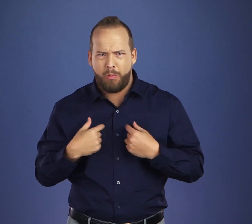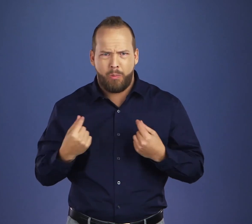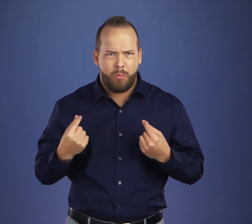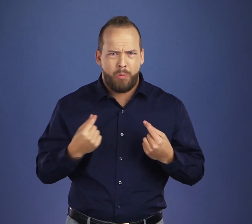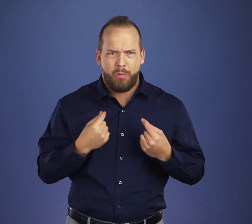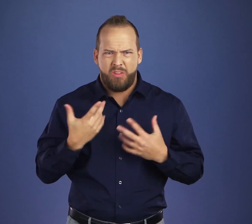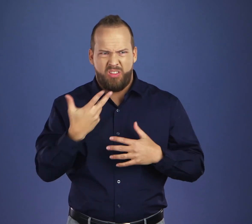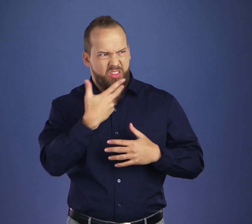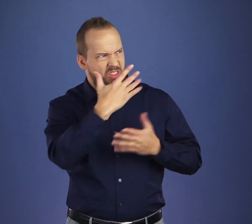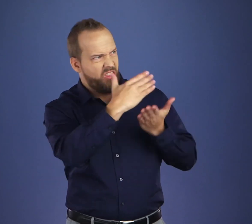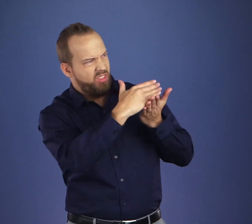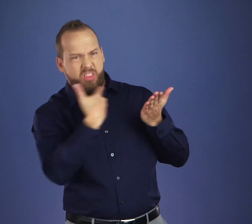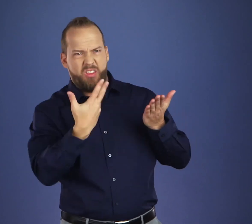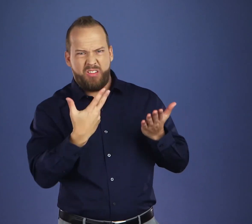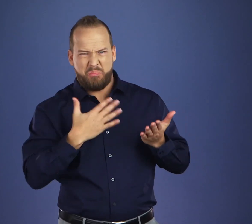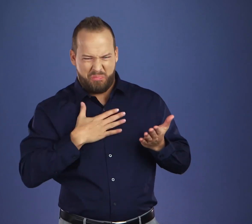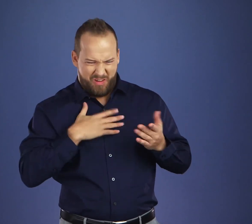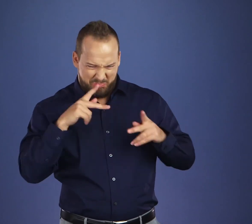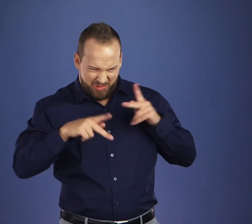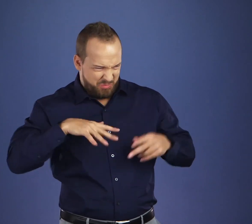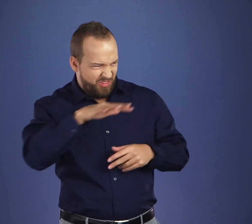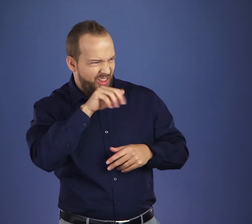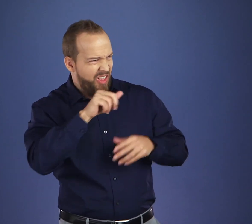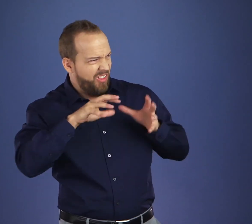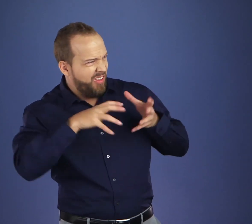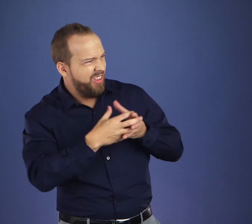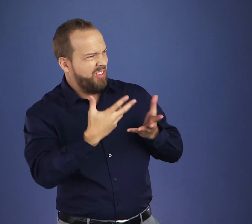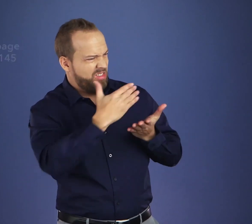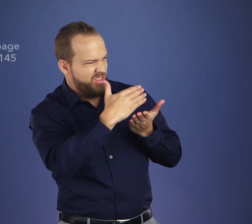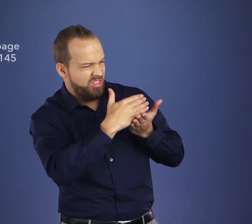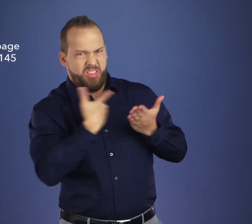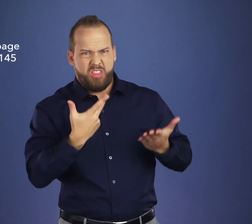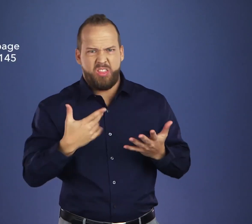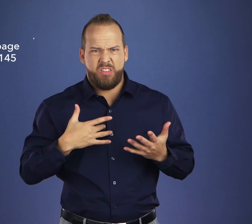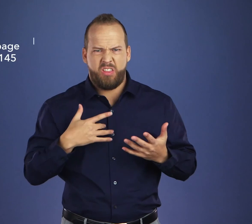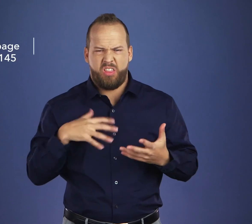“They have deserted me. I have been deserted by my own kind.